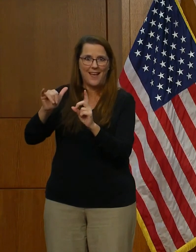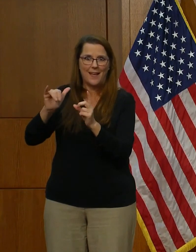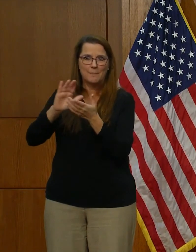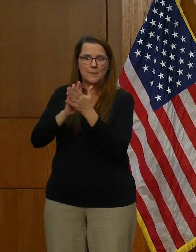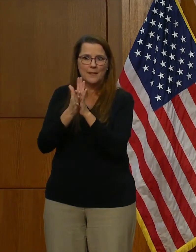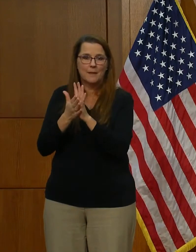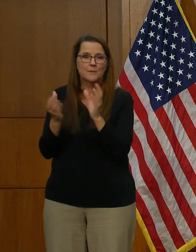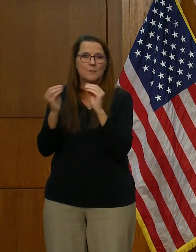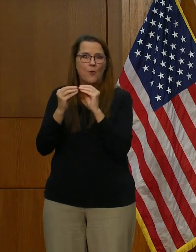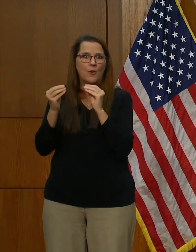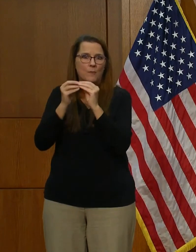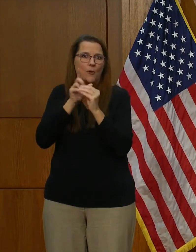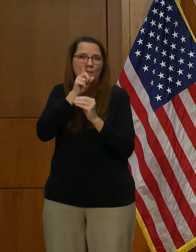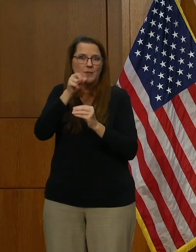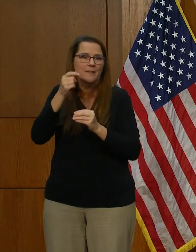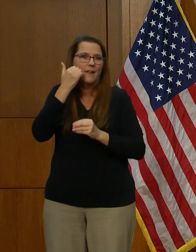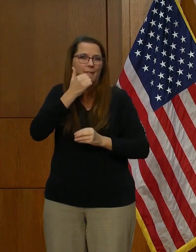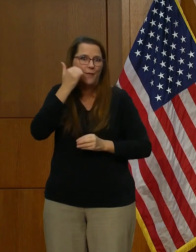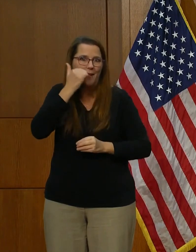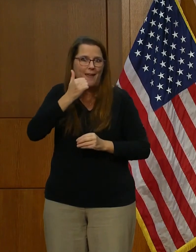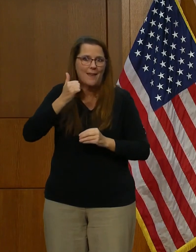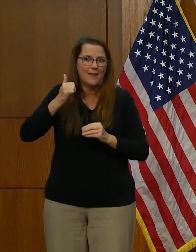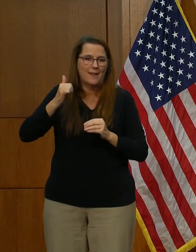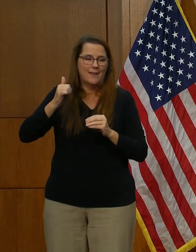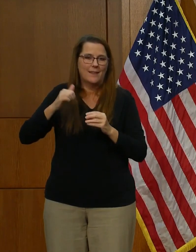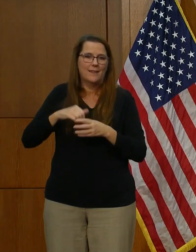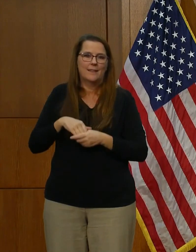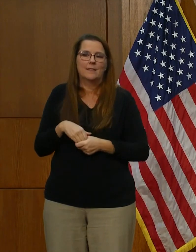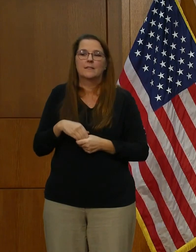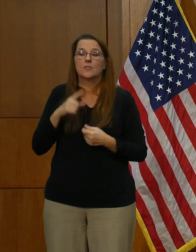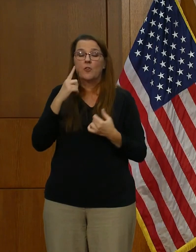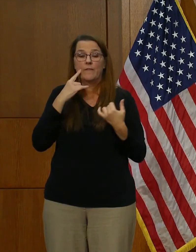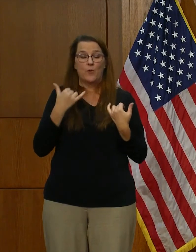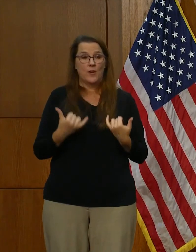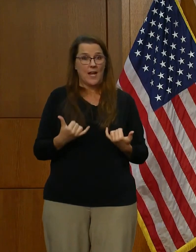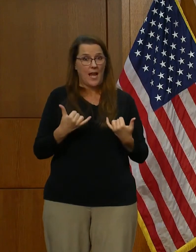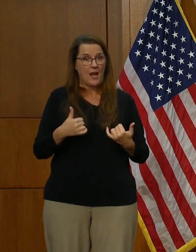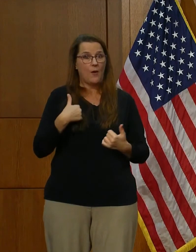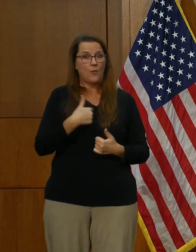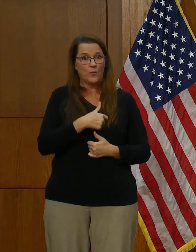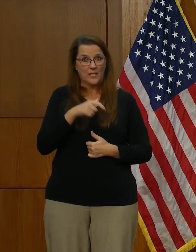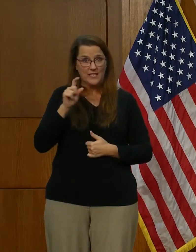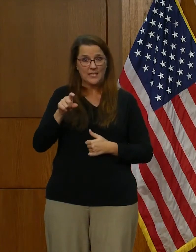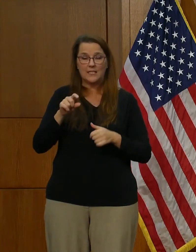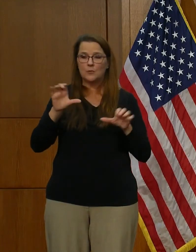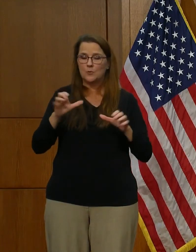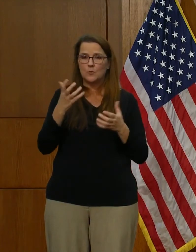TUNNEL, AND THAT LIGHT GETS BRIGHTER. EVERY DAY. FOR NOW,